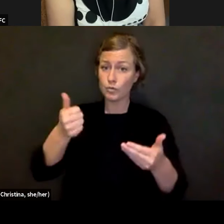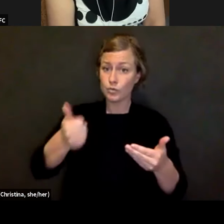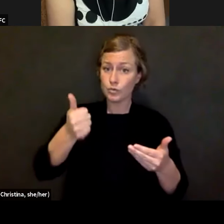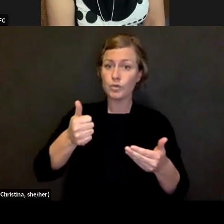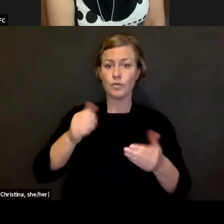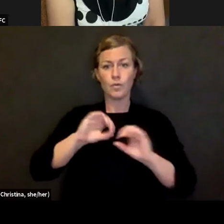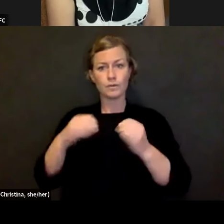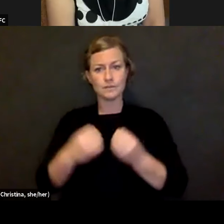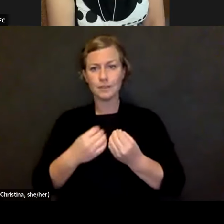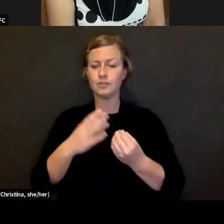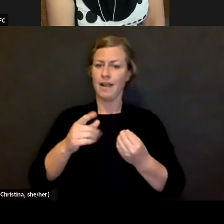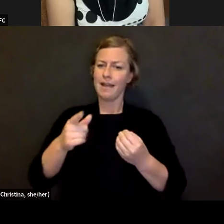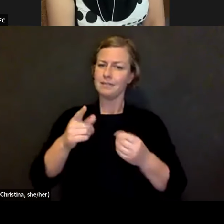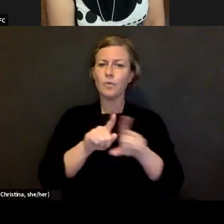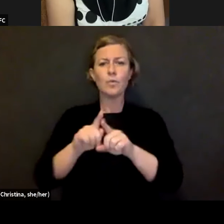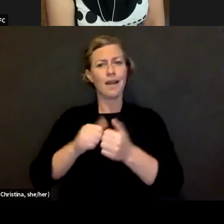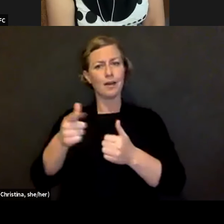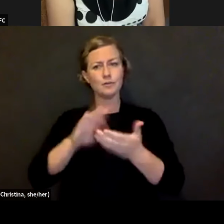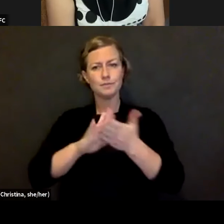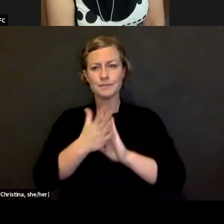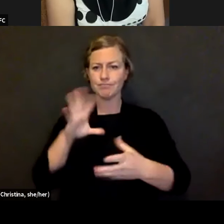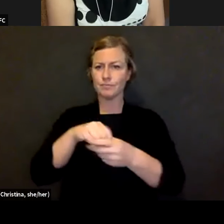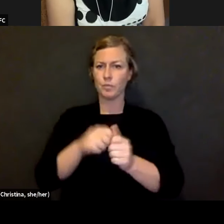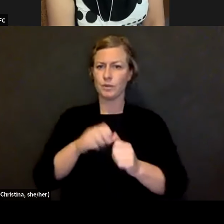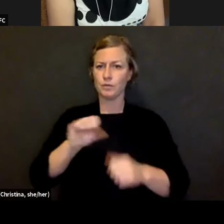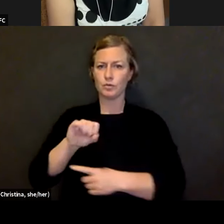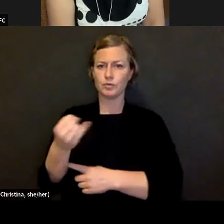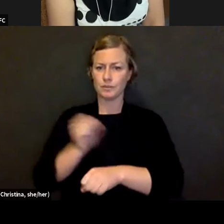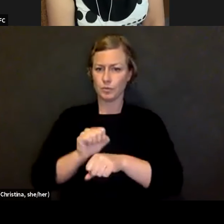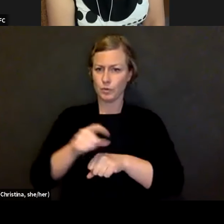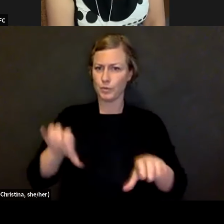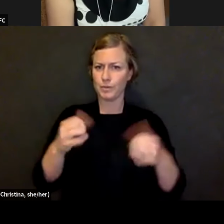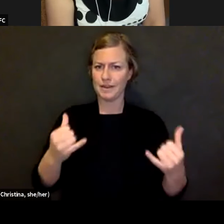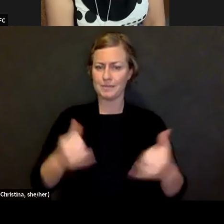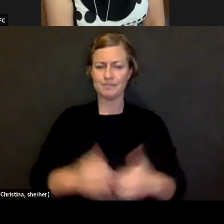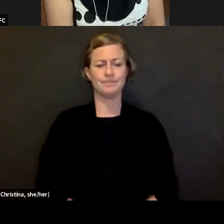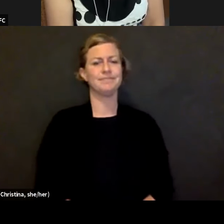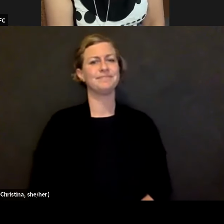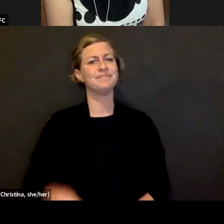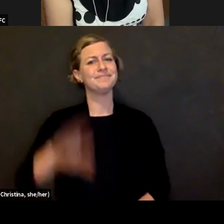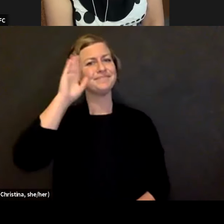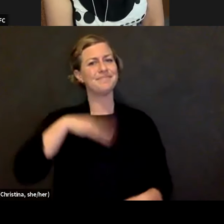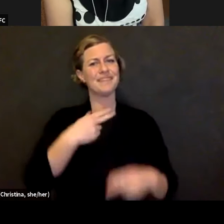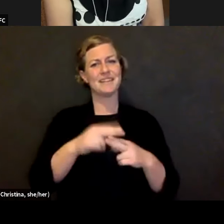ideas. I want to throw to Kenny next. Can you introduce yourself, where you're from and I'm particularly interested in